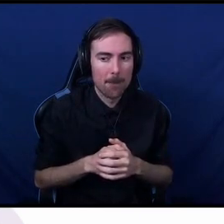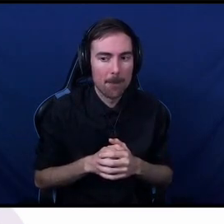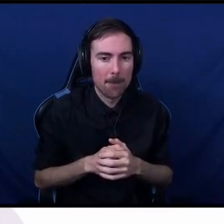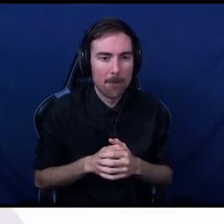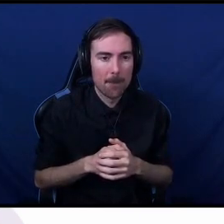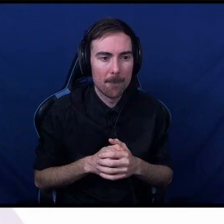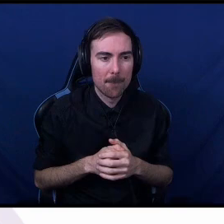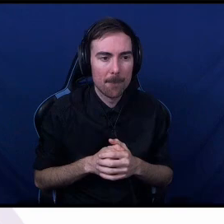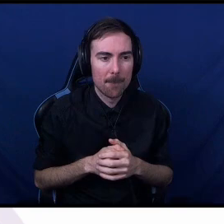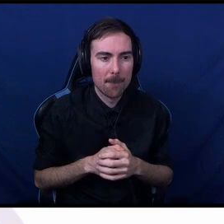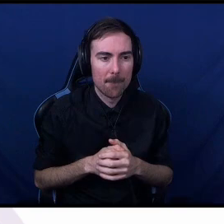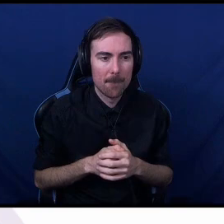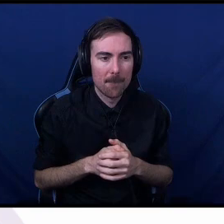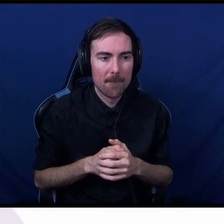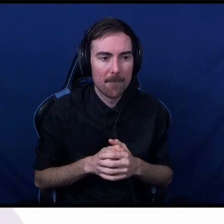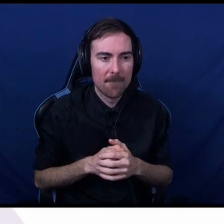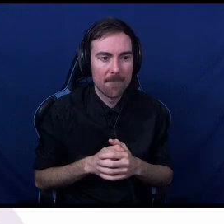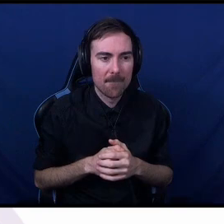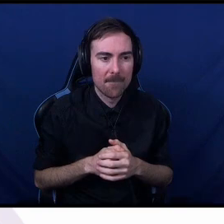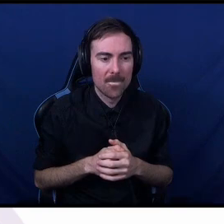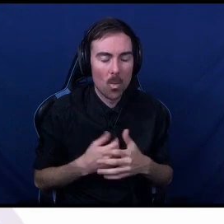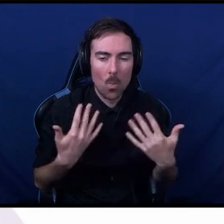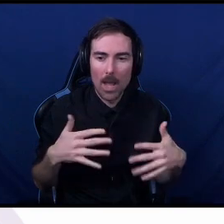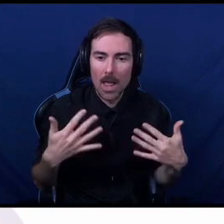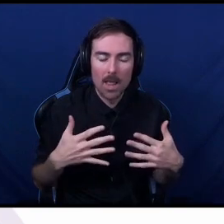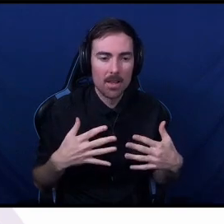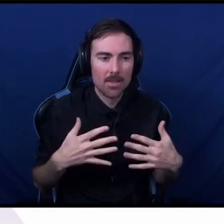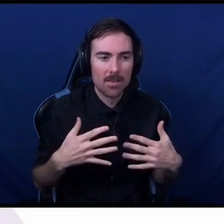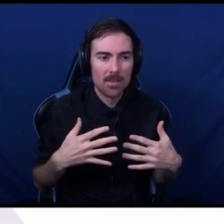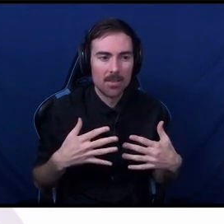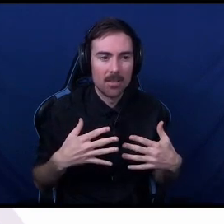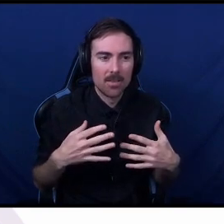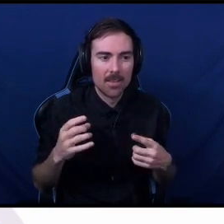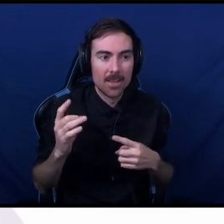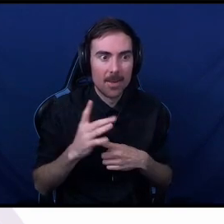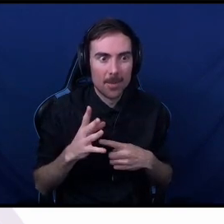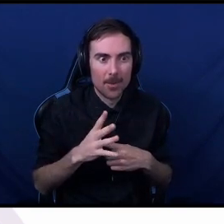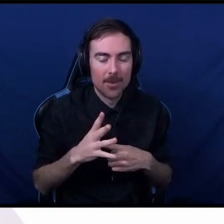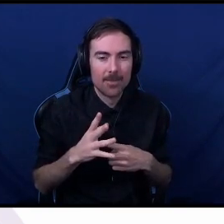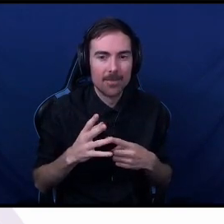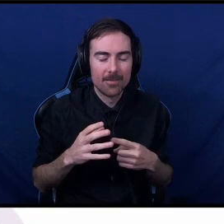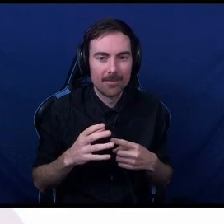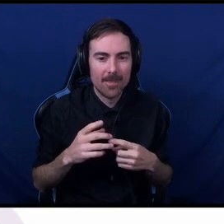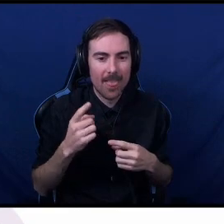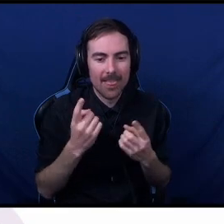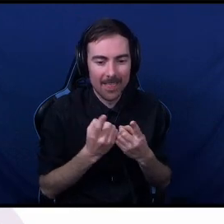up in these conversations today. And I know we haven't gotten around to all the questions, but I really hope that the